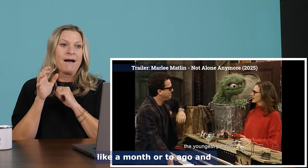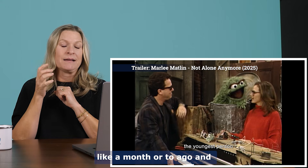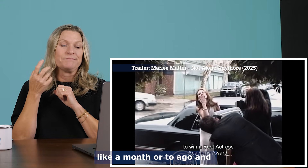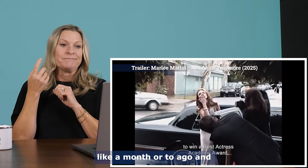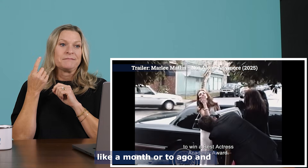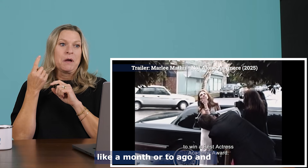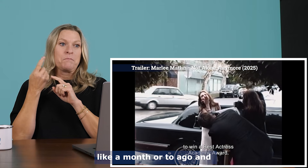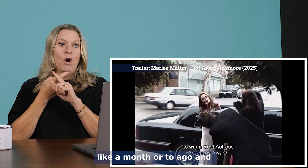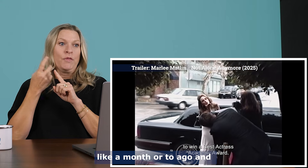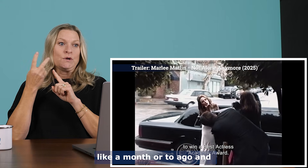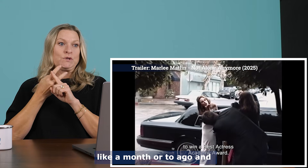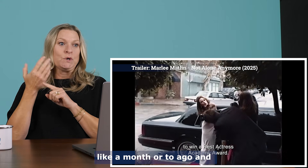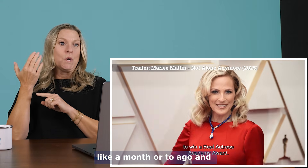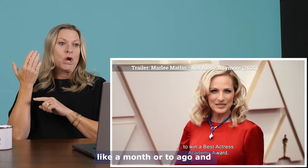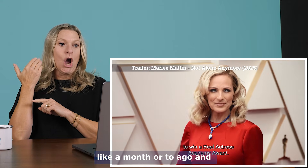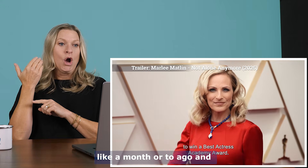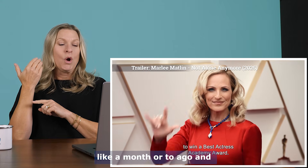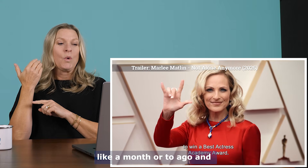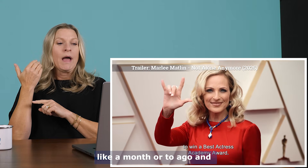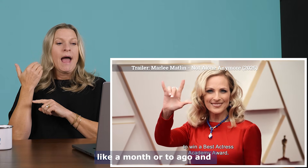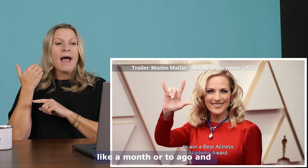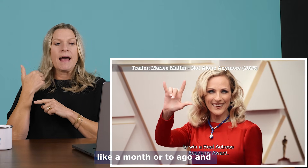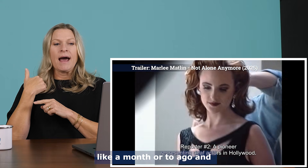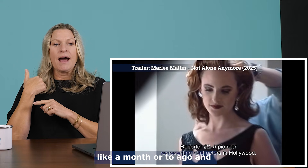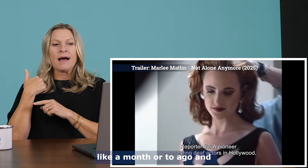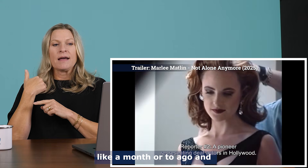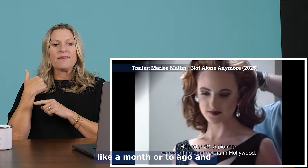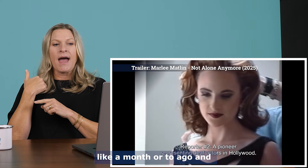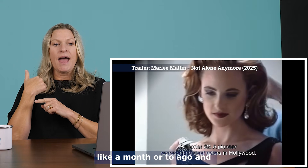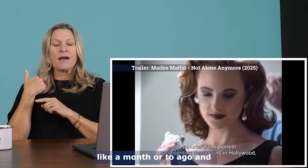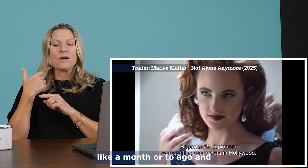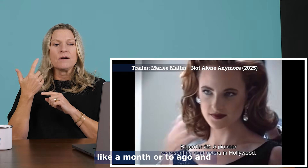like a month or to ago and